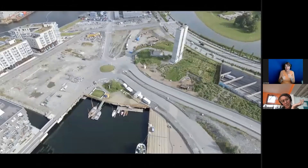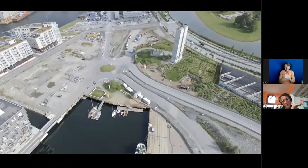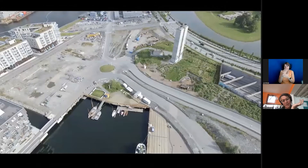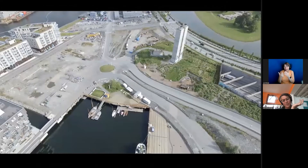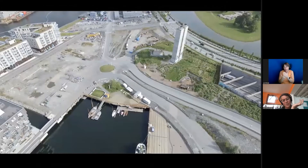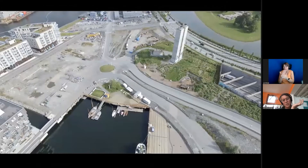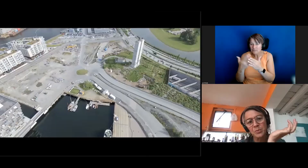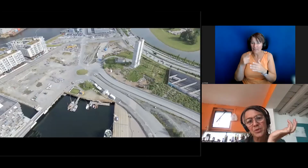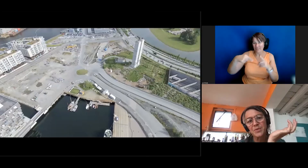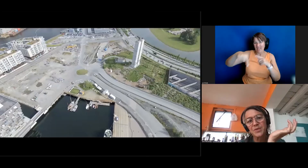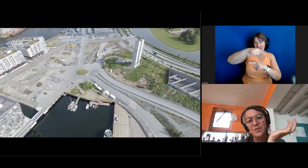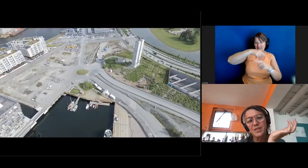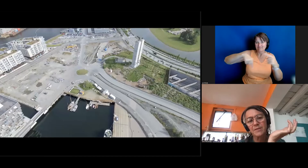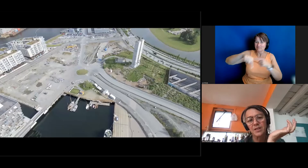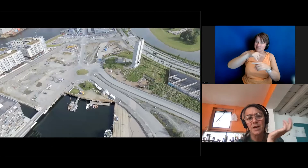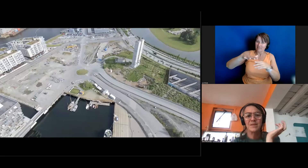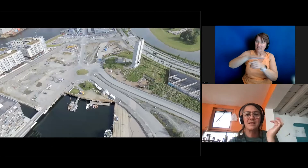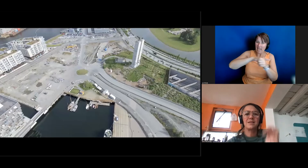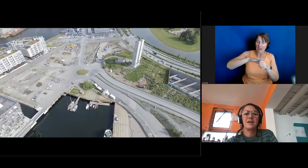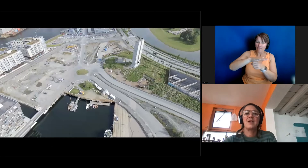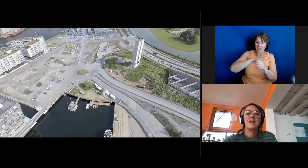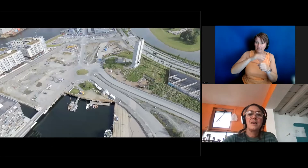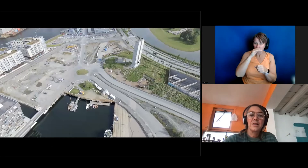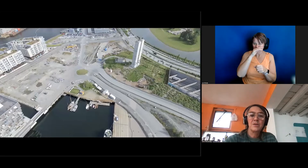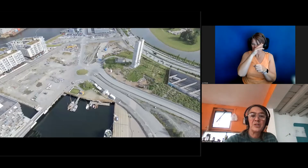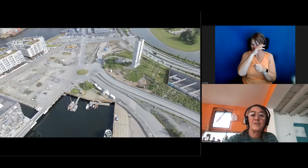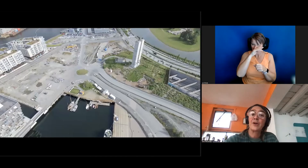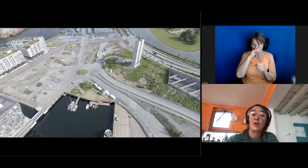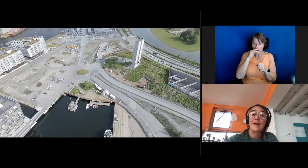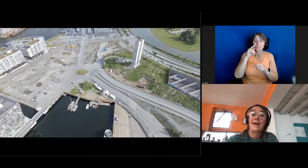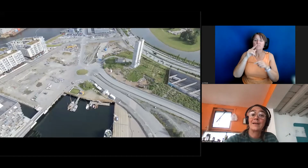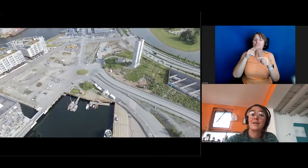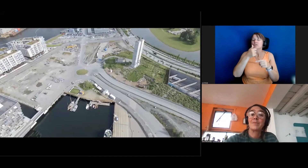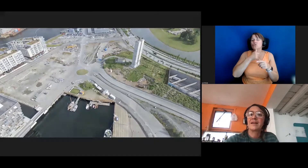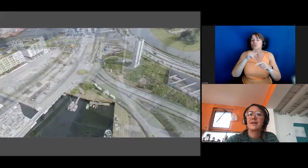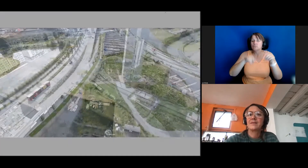land of multiple uses allotments, Community Farm and the bake house,